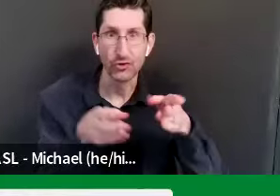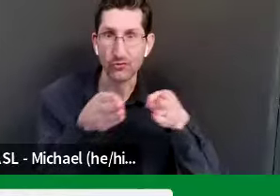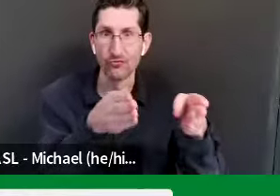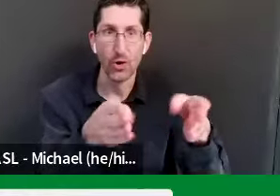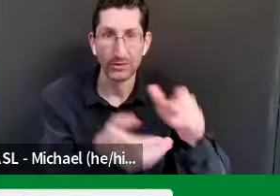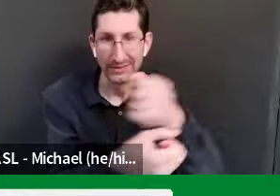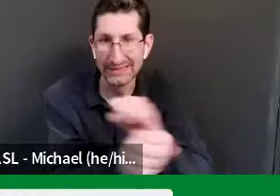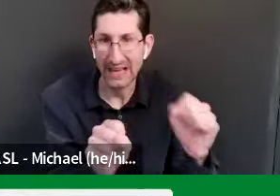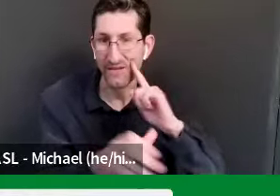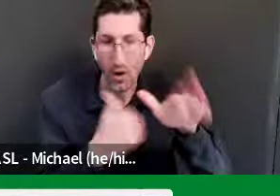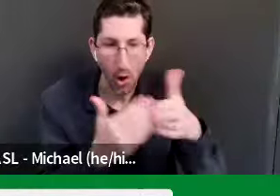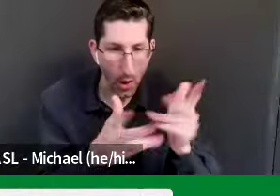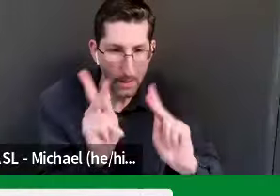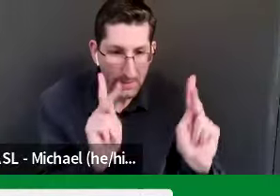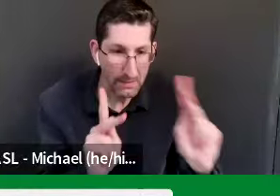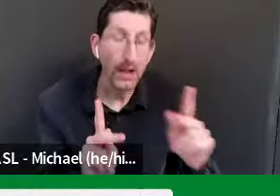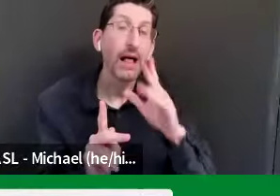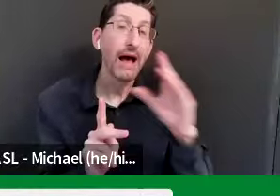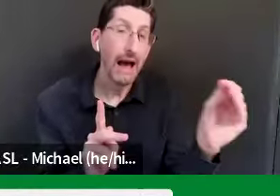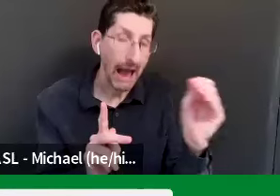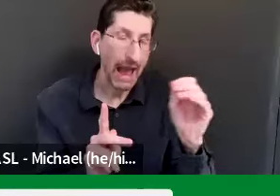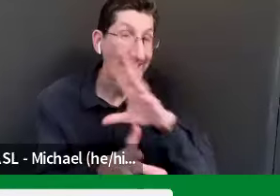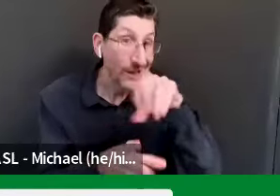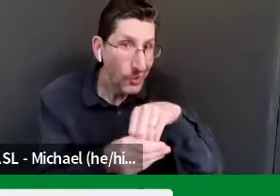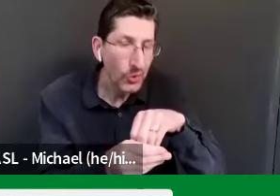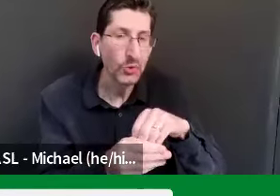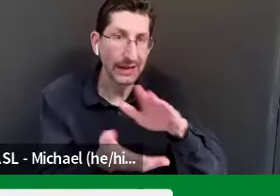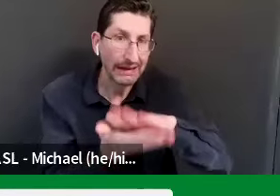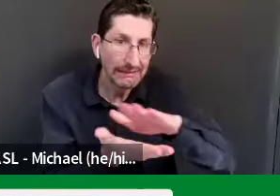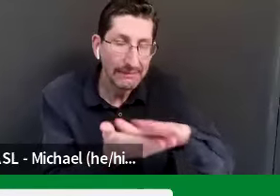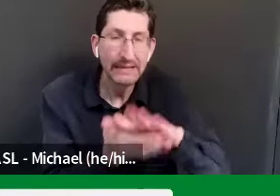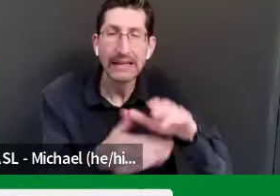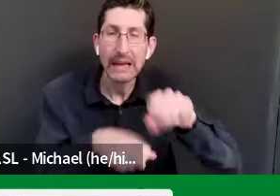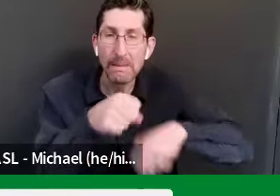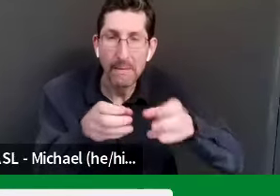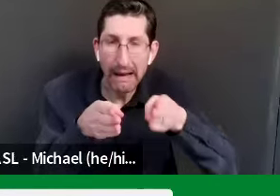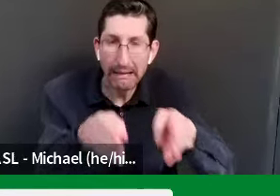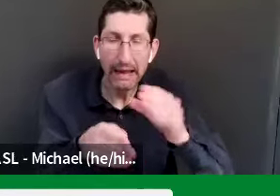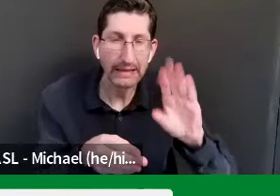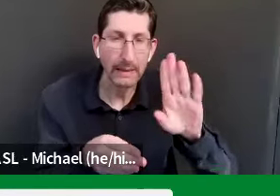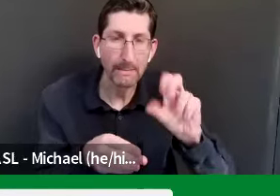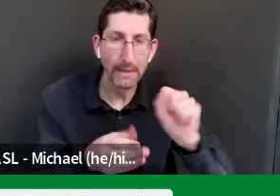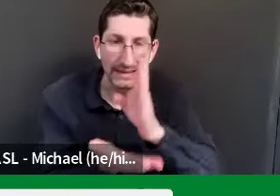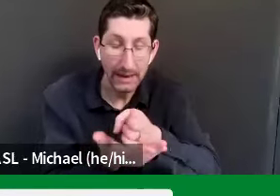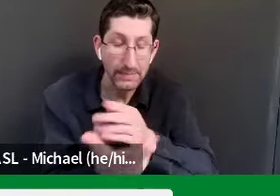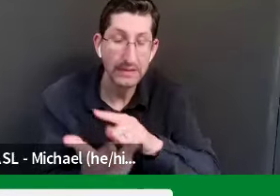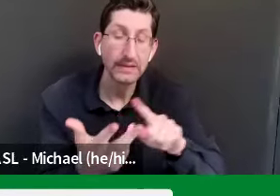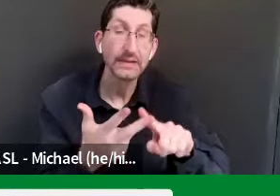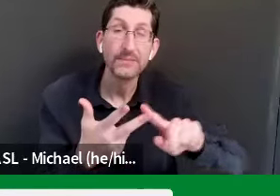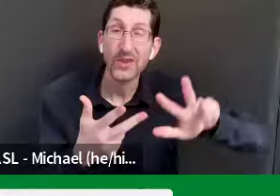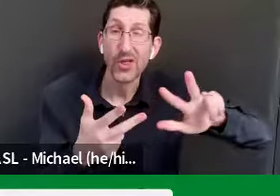ICE TASK FORCE AND THE MASSDOT STREET GUIDELINES TO ENSURE THE ROADWAY INFRASTRUCTURE IS SAFE FOR ALL USERS, INCLUDING WORK ON BIKE